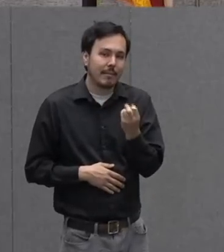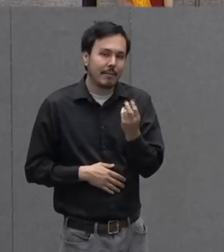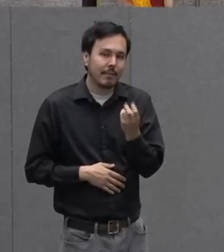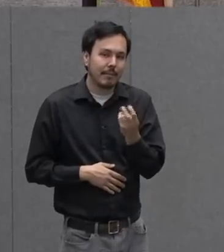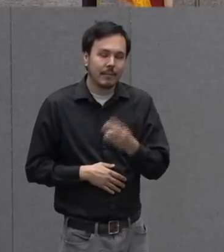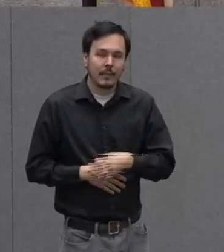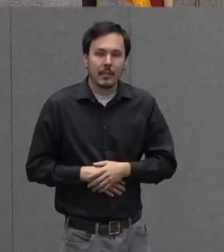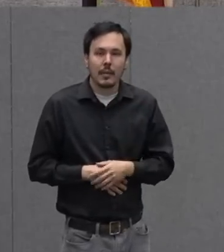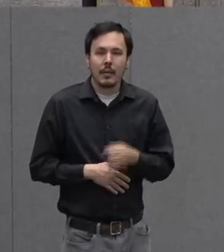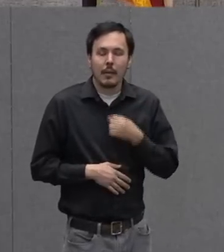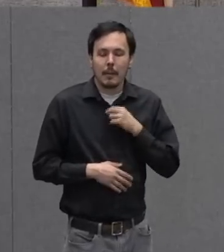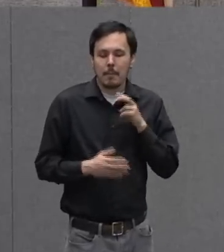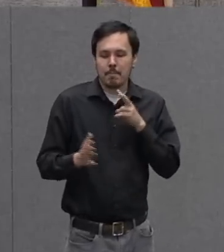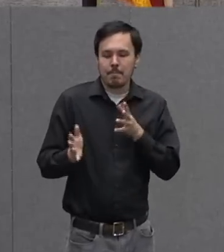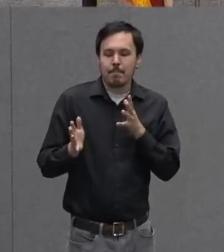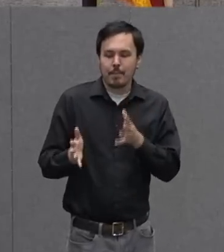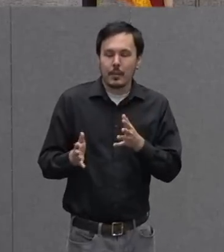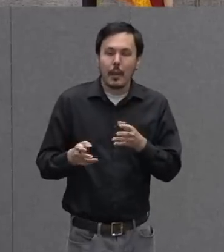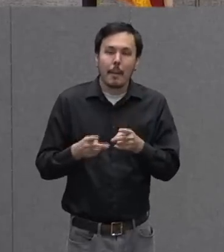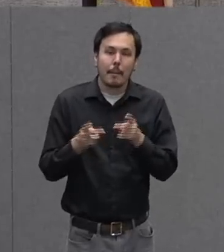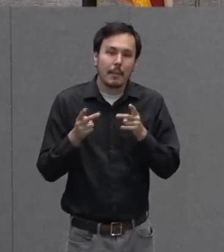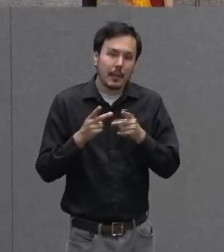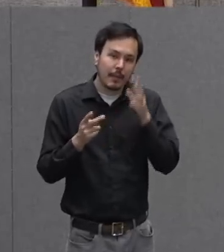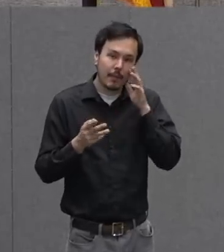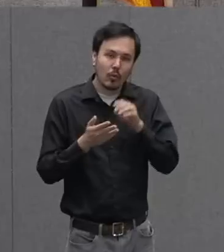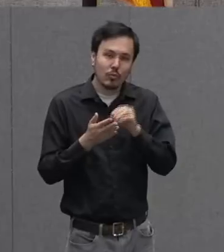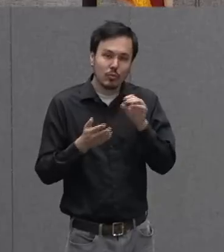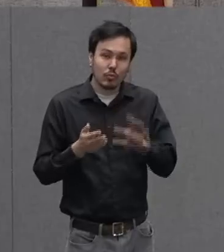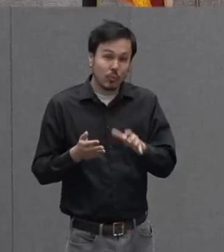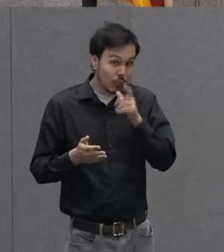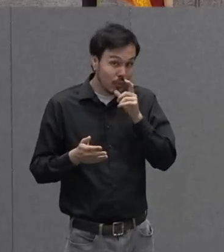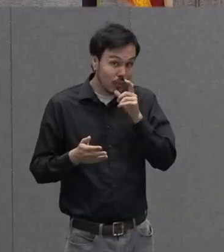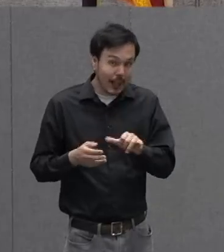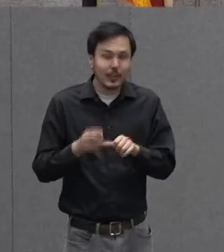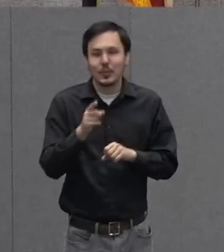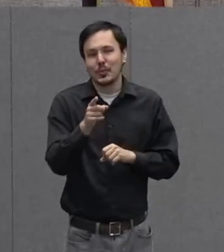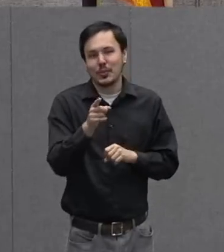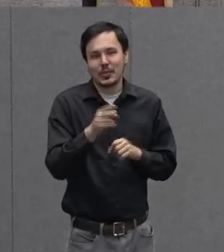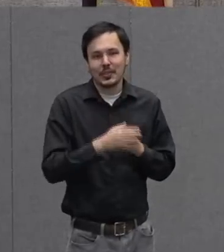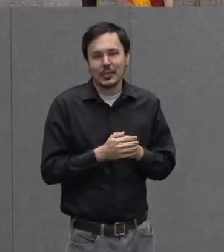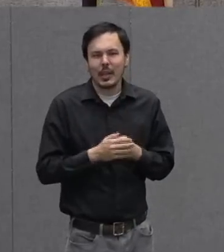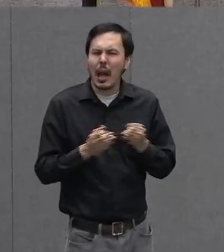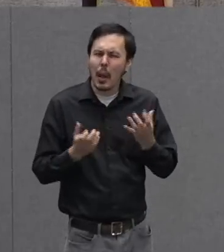I left a spot here for student. That's you. How many do you think are in here?